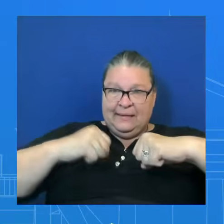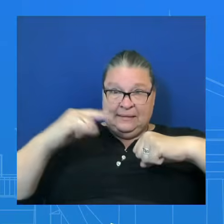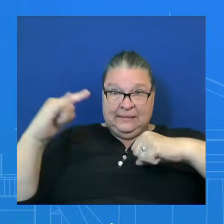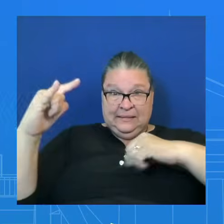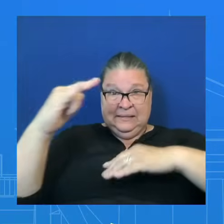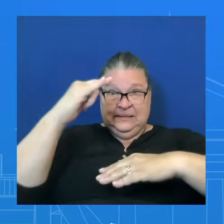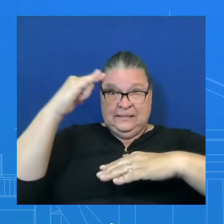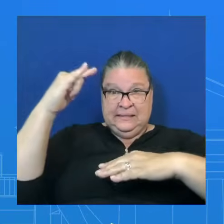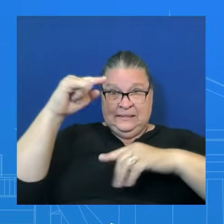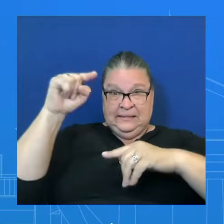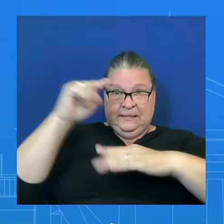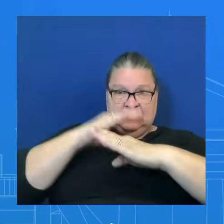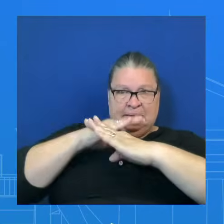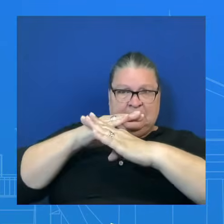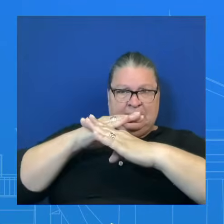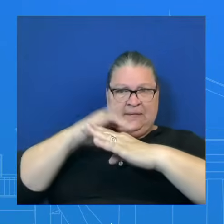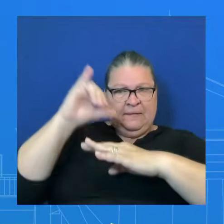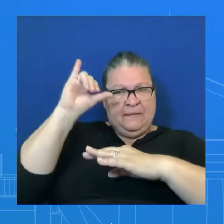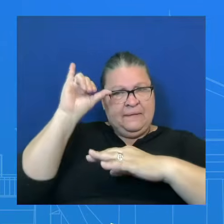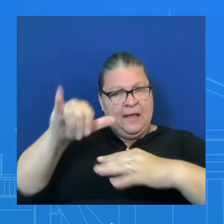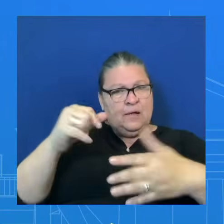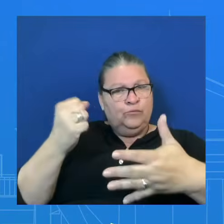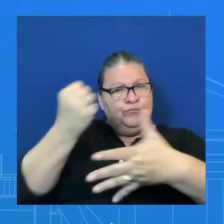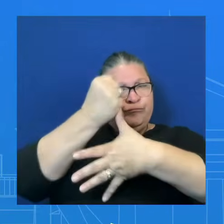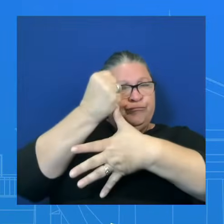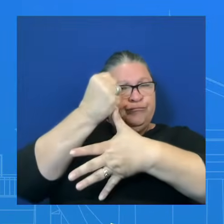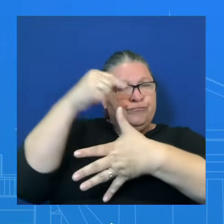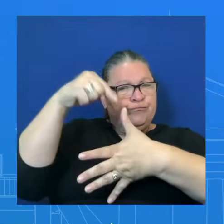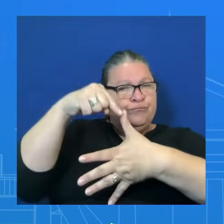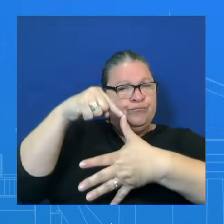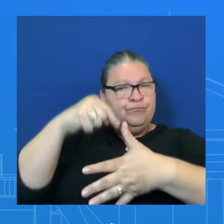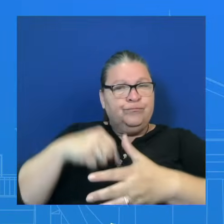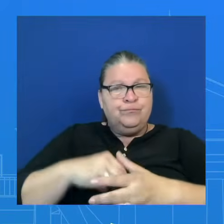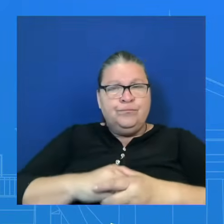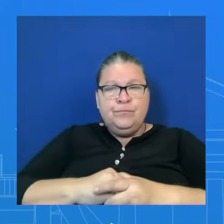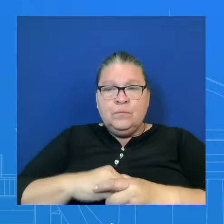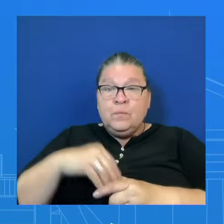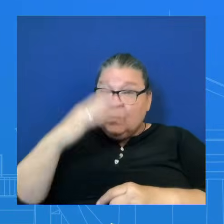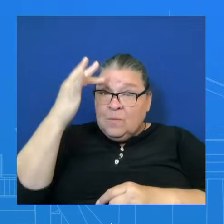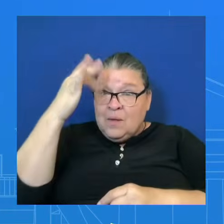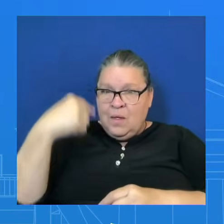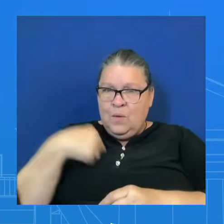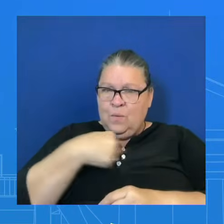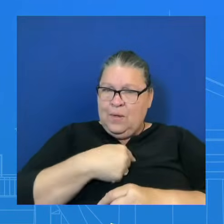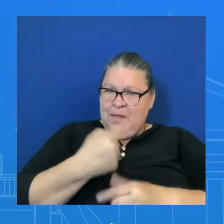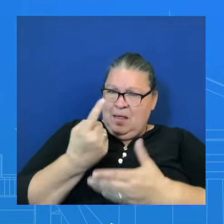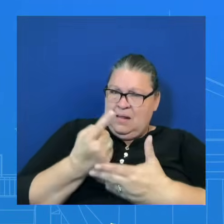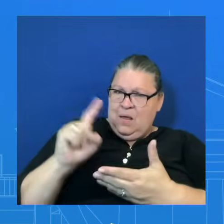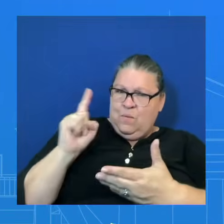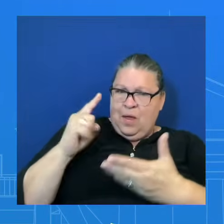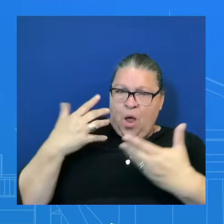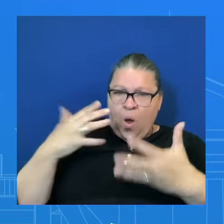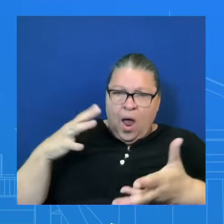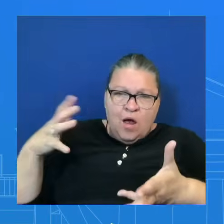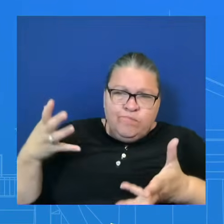which is, again, why we provided some additional interceptor missiles last week. All I can tell you is that we're going to prioritize it going forward, and I just don't want to get ahead of announcements.